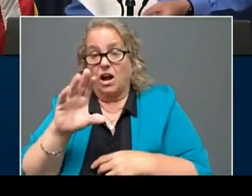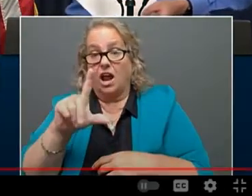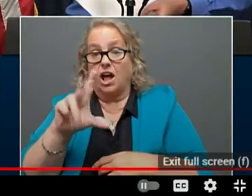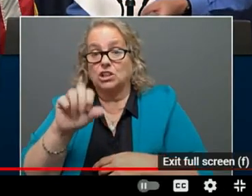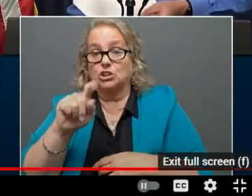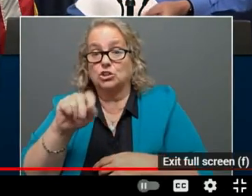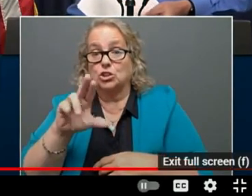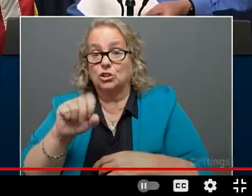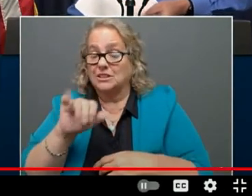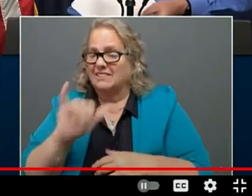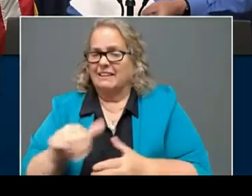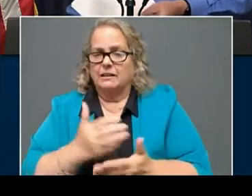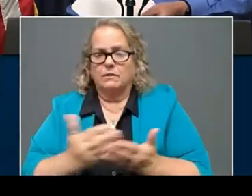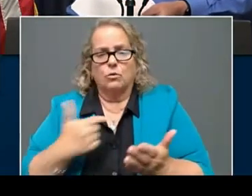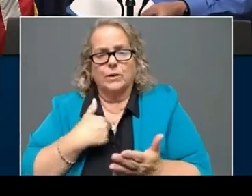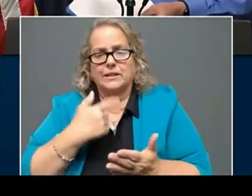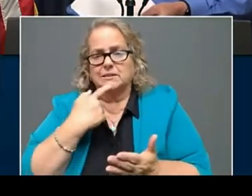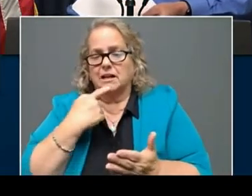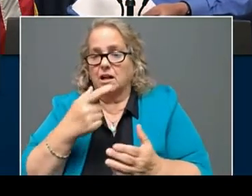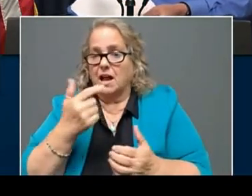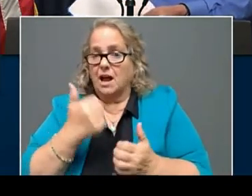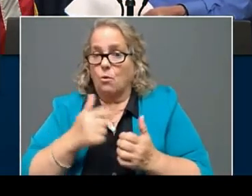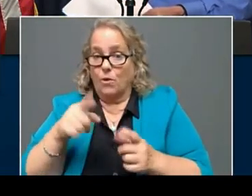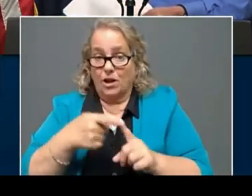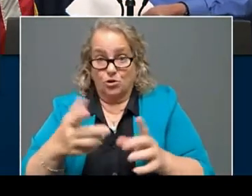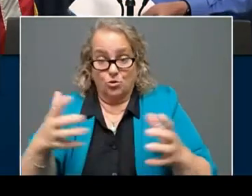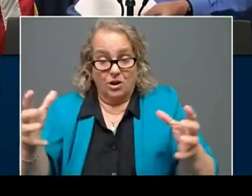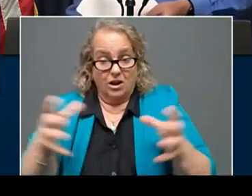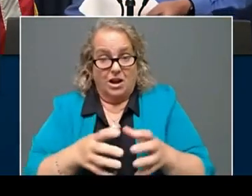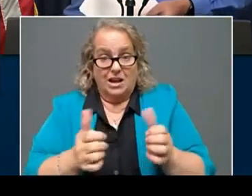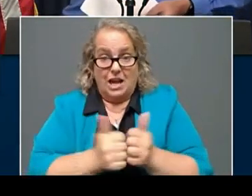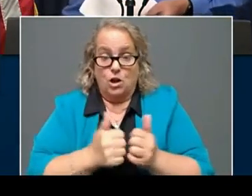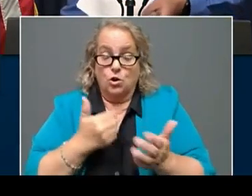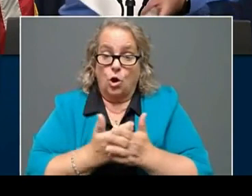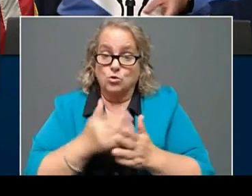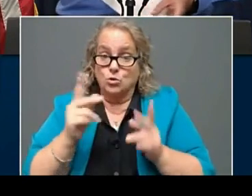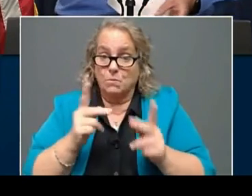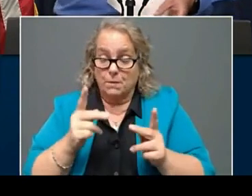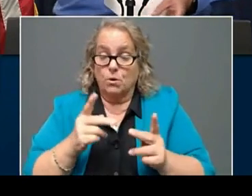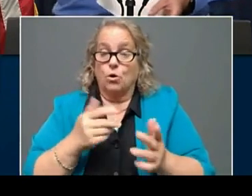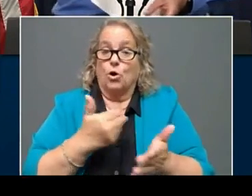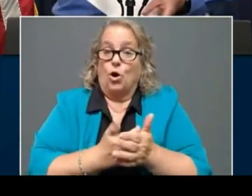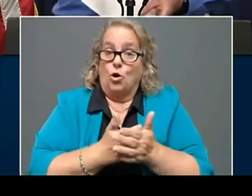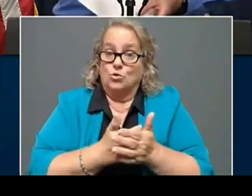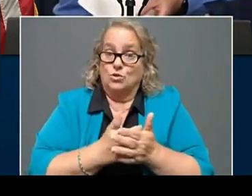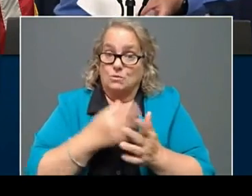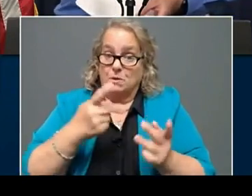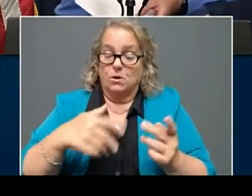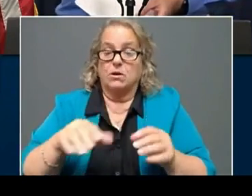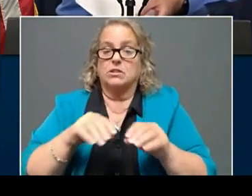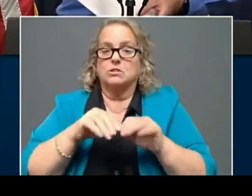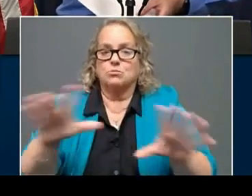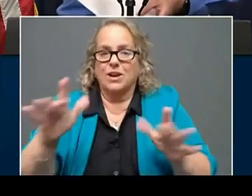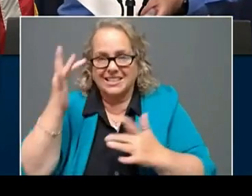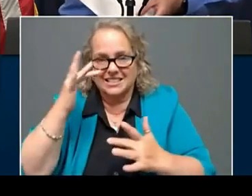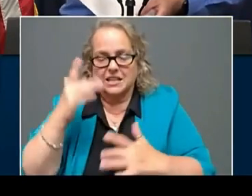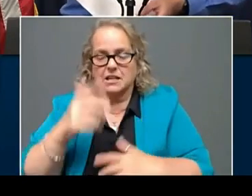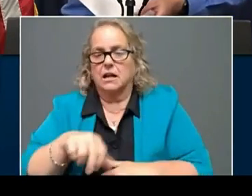when you get together and close to people in close proximity, people spread disease. We spread saliva, we spread mist in the air. We've all seen